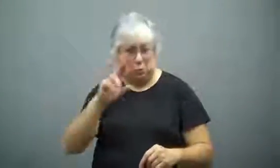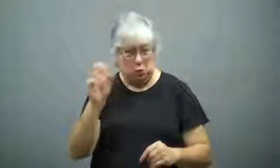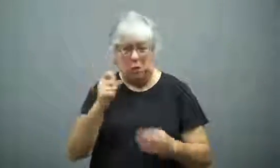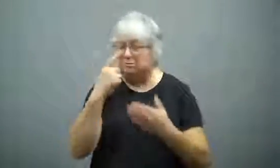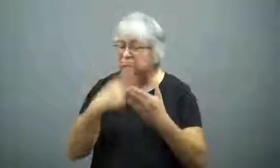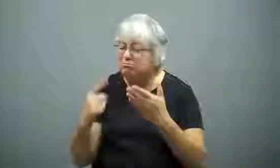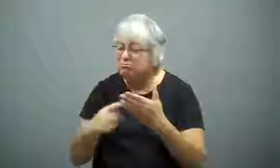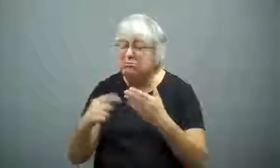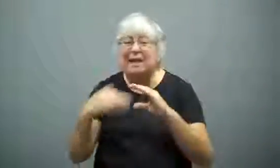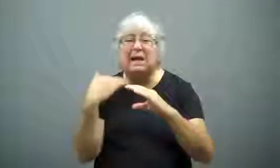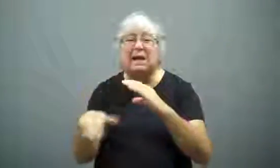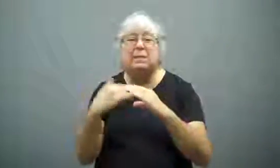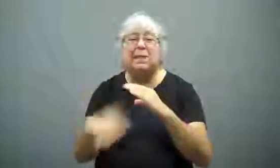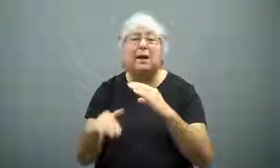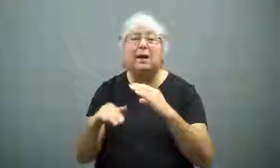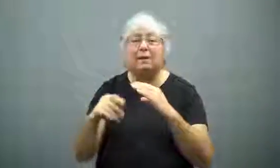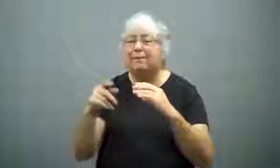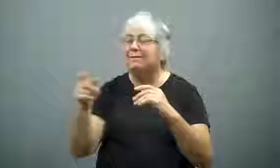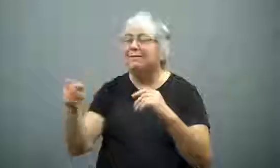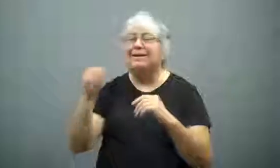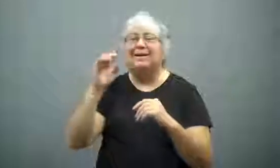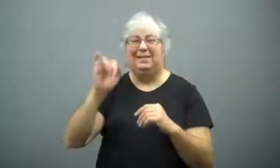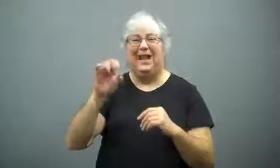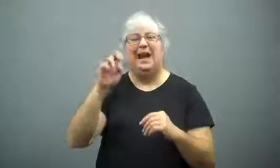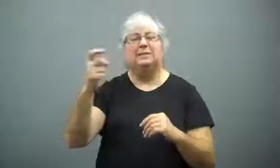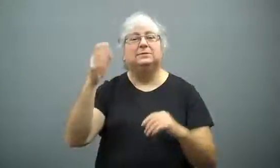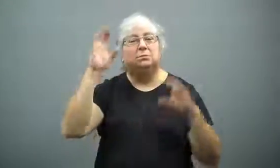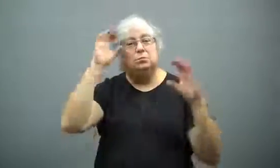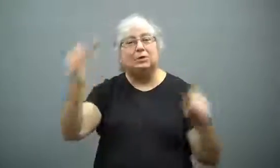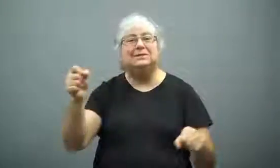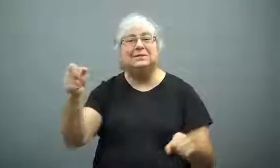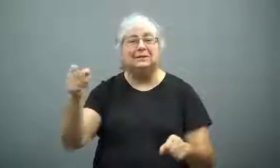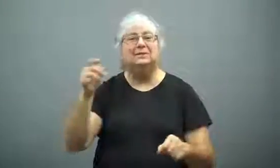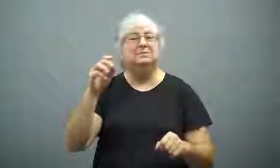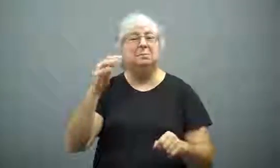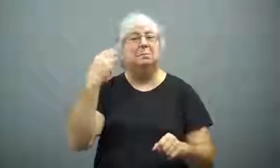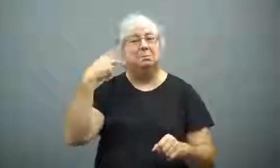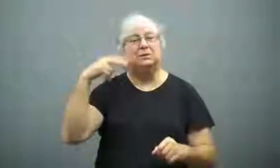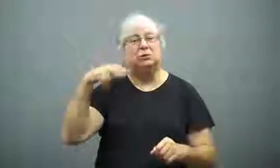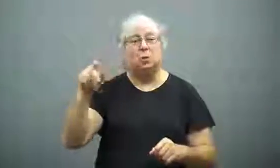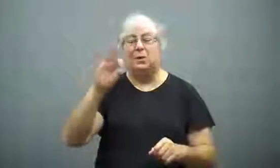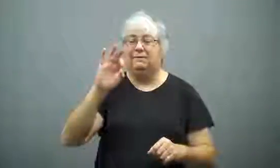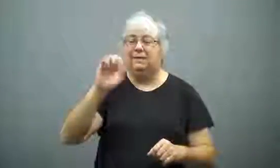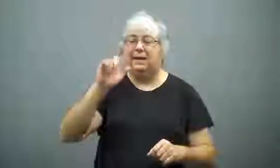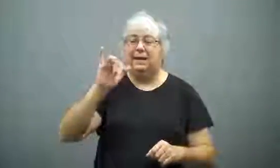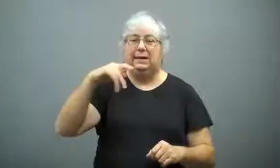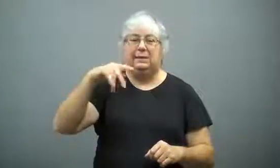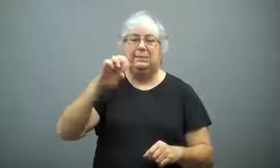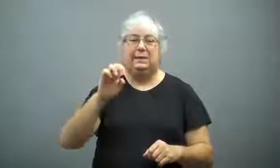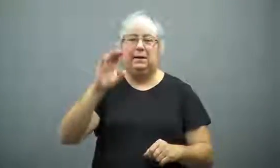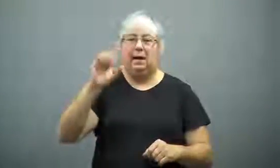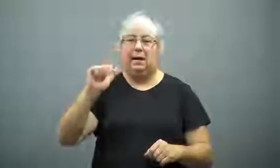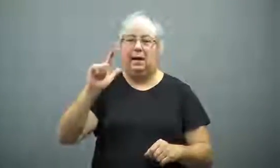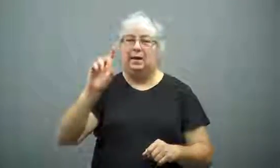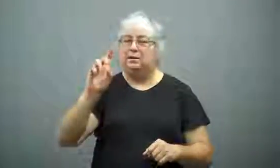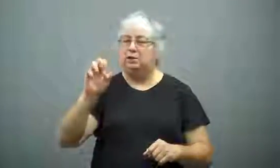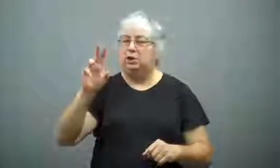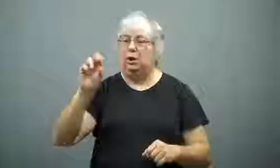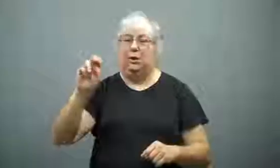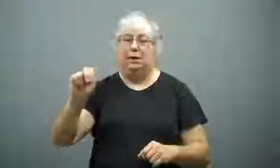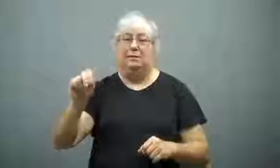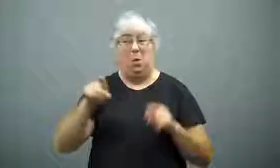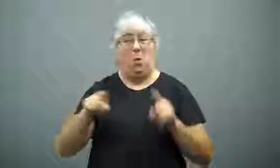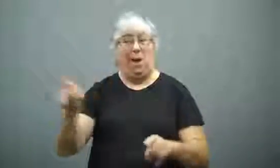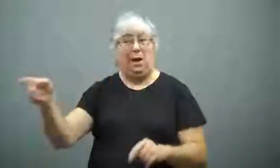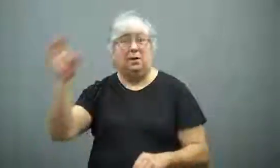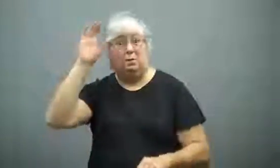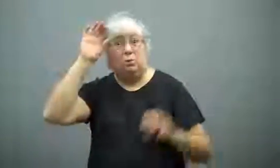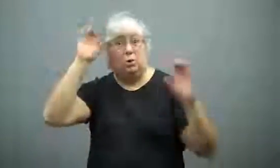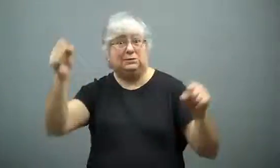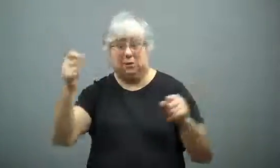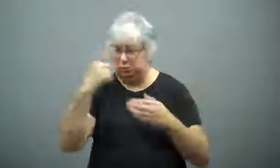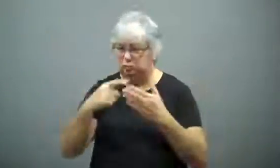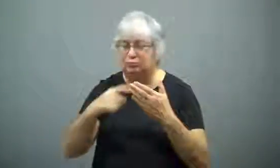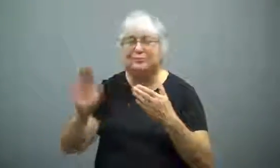The US had gotten into former presiden Felipe Calderon's emails,